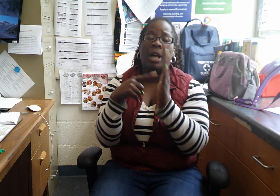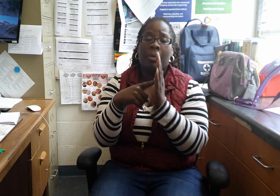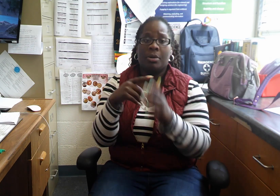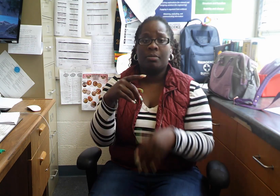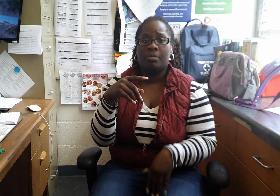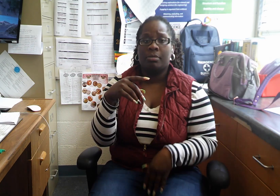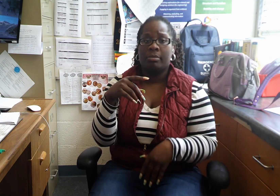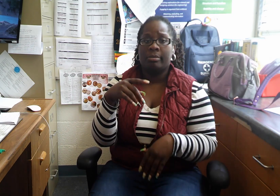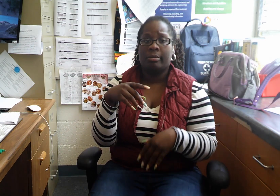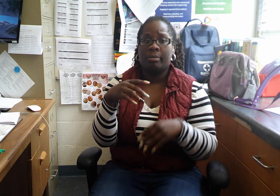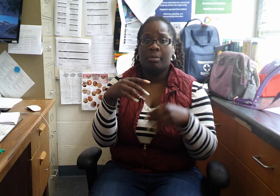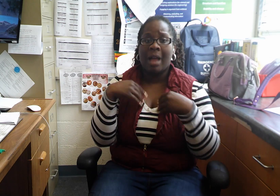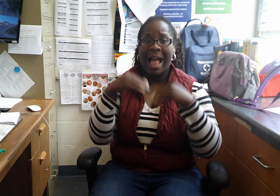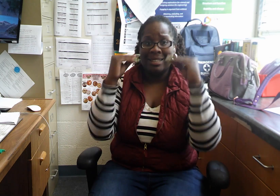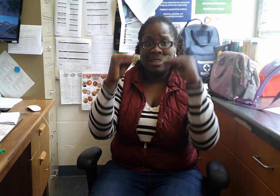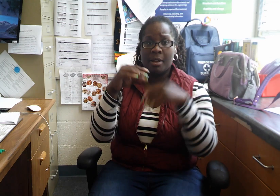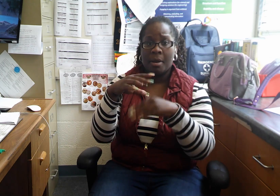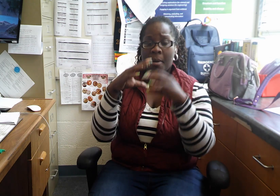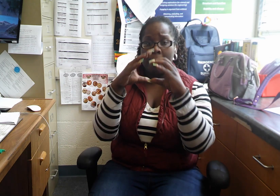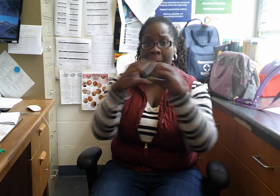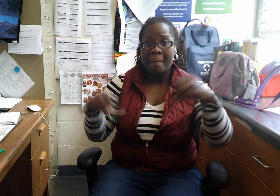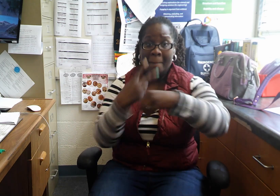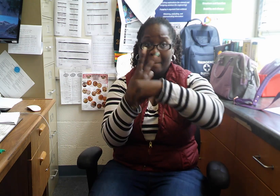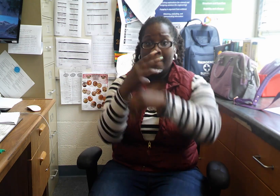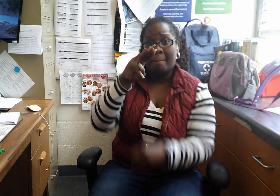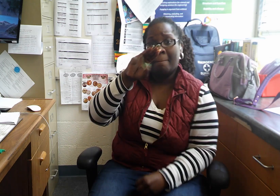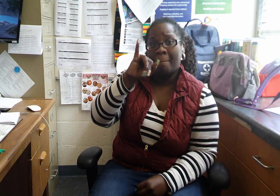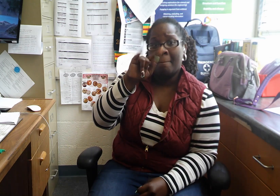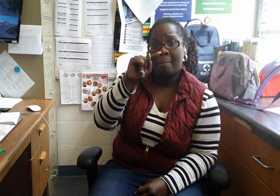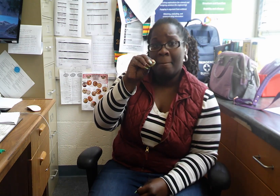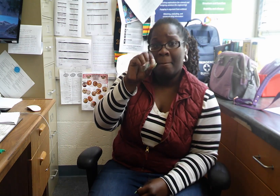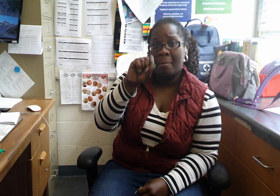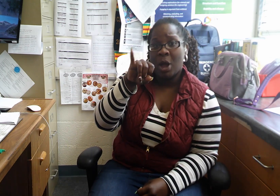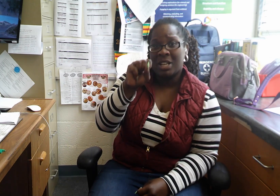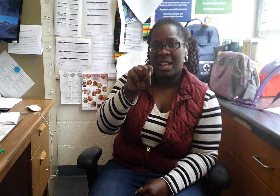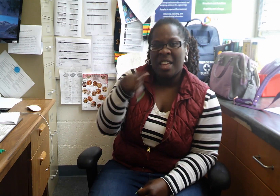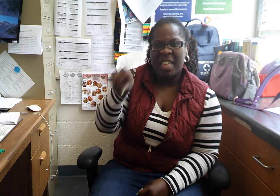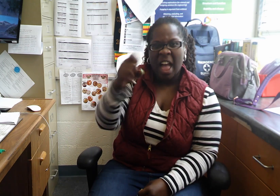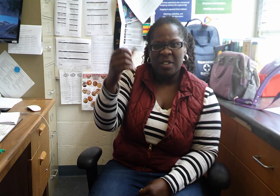It's process, what it's made of. For example, I have to teach mitosis.